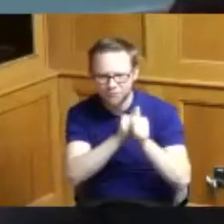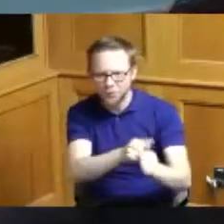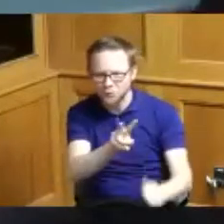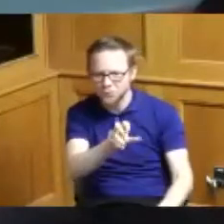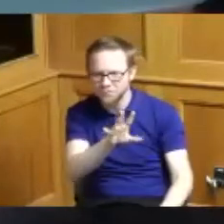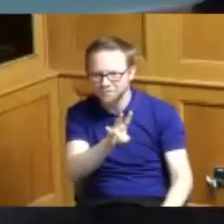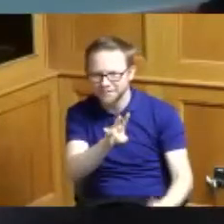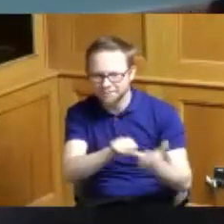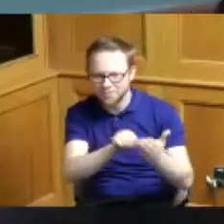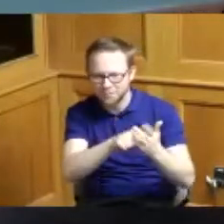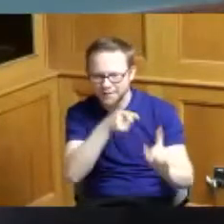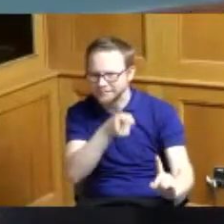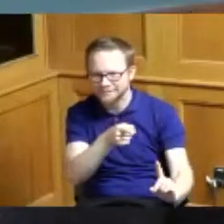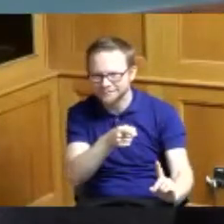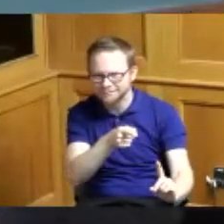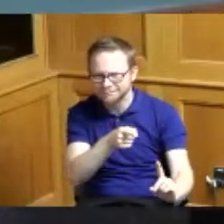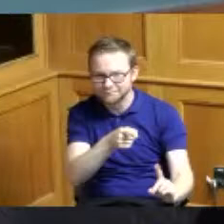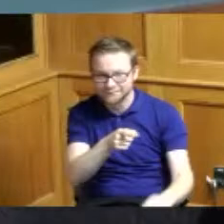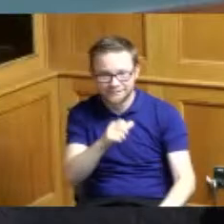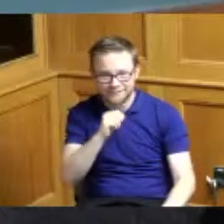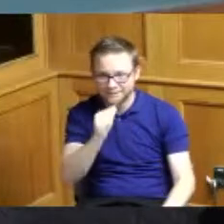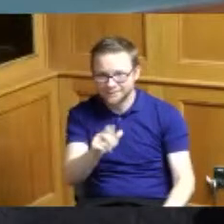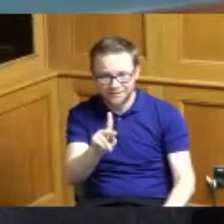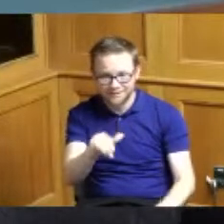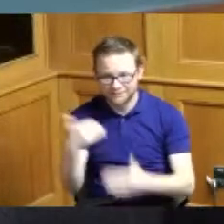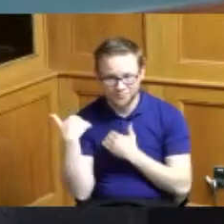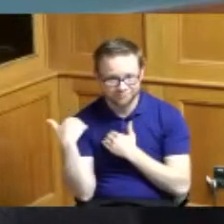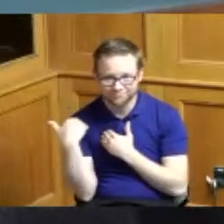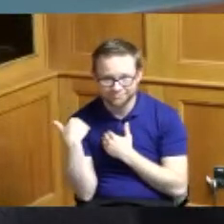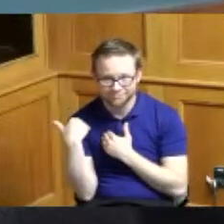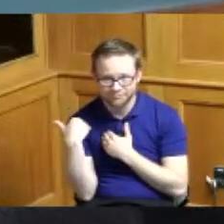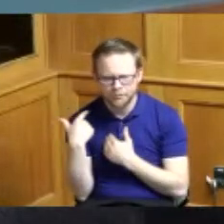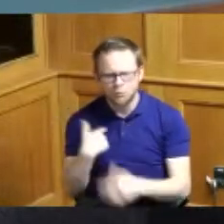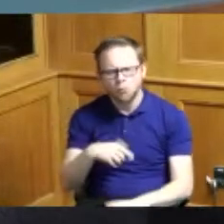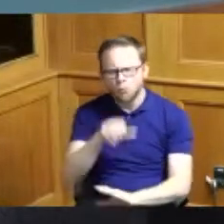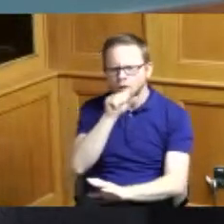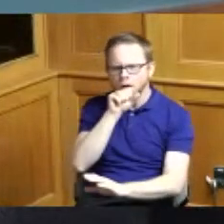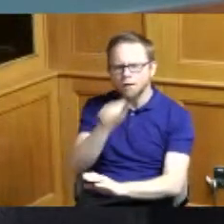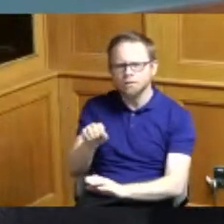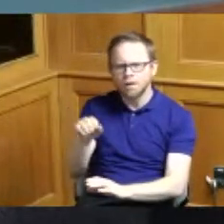they're not on the hook I love the governor of Kentucky came over here he talked about